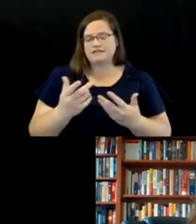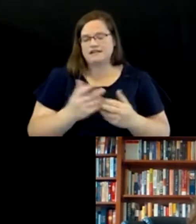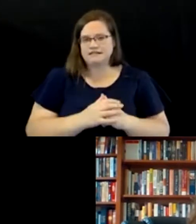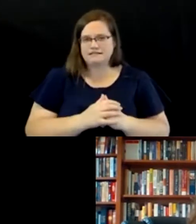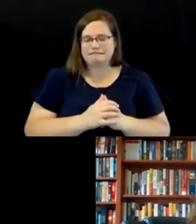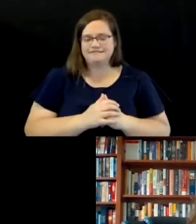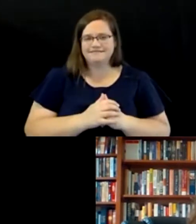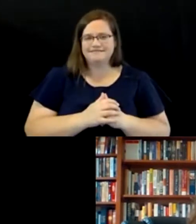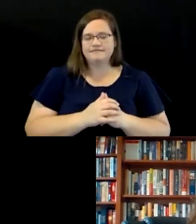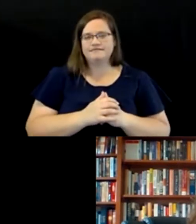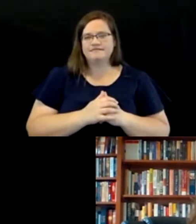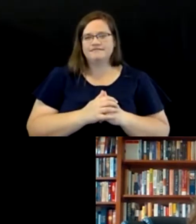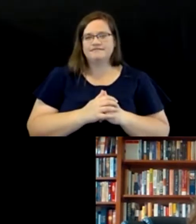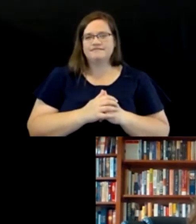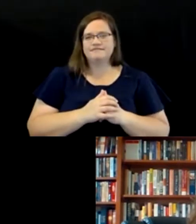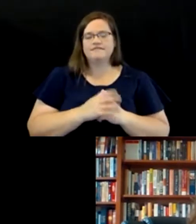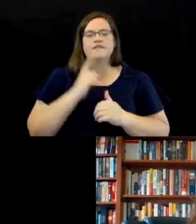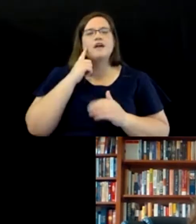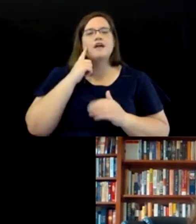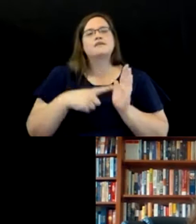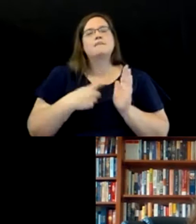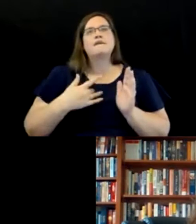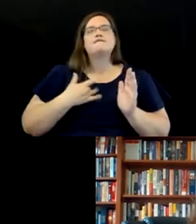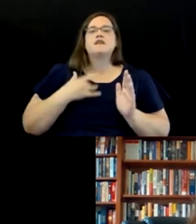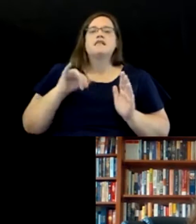there can sometimes be stigma, I feel like. It could be on state